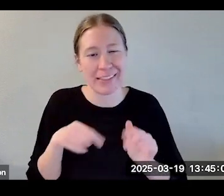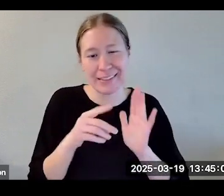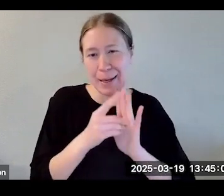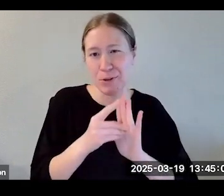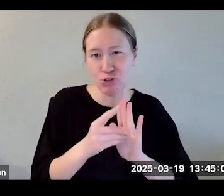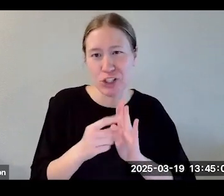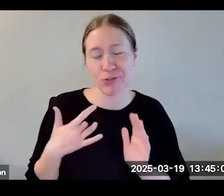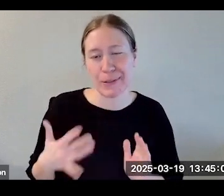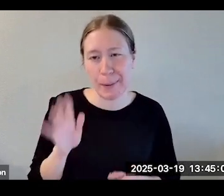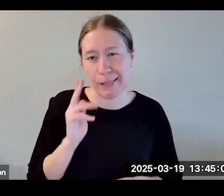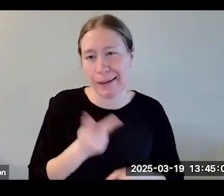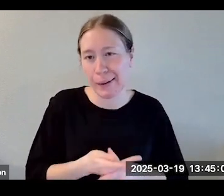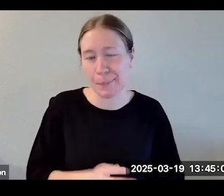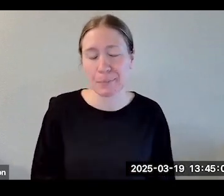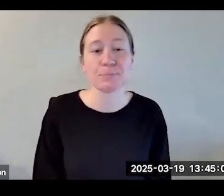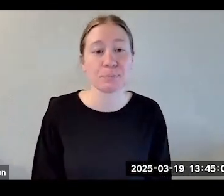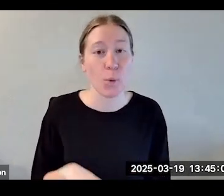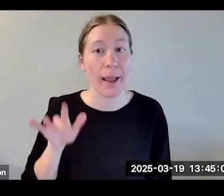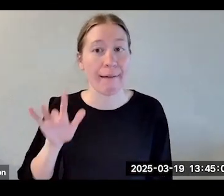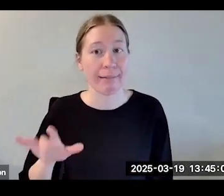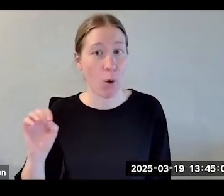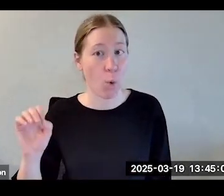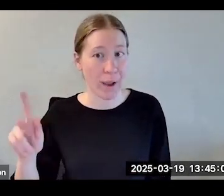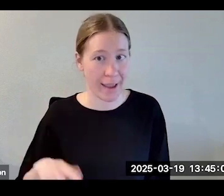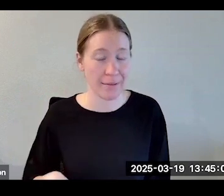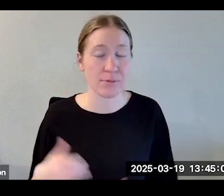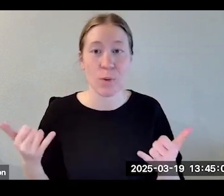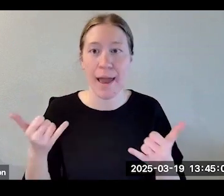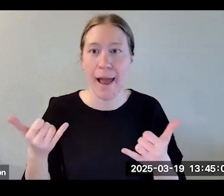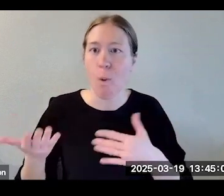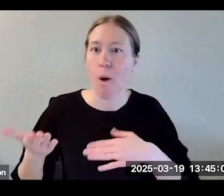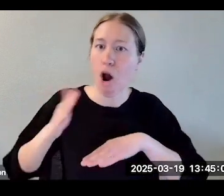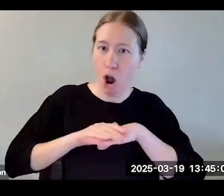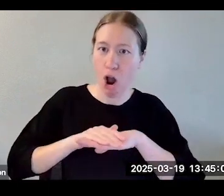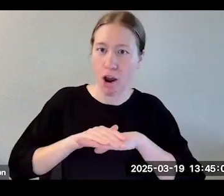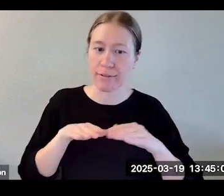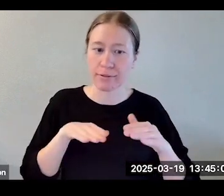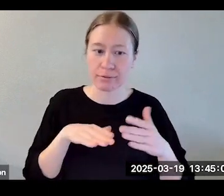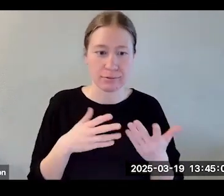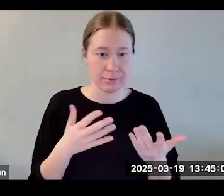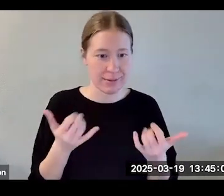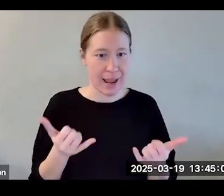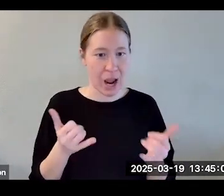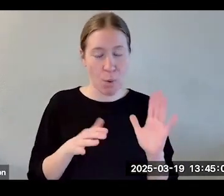All right, so I have turned this feature on. As you can see, Accessibility: Investigate.